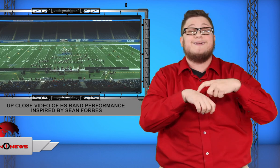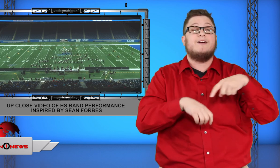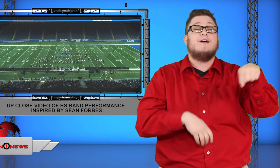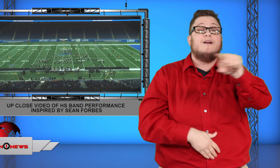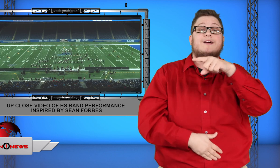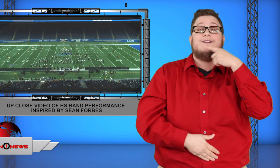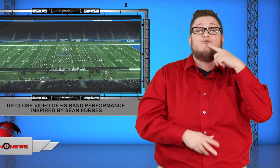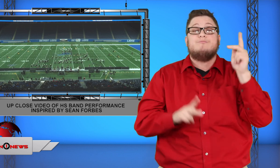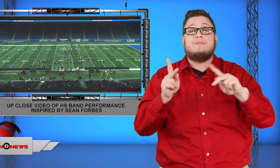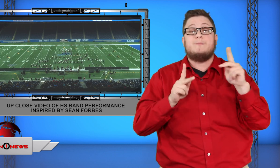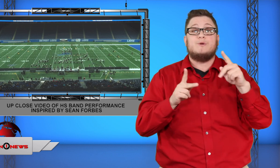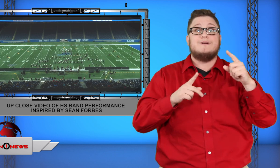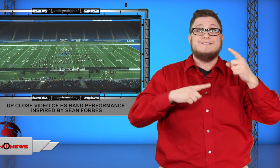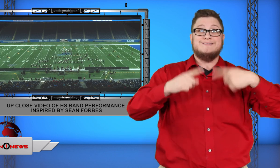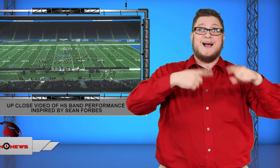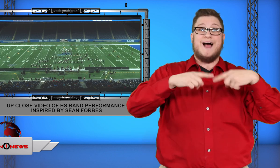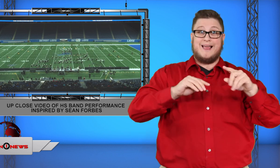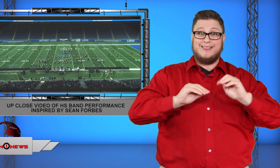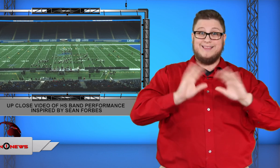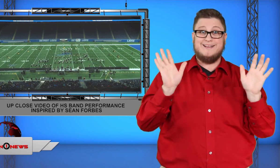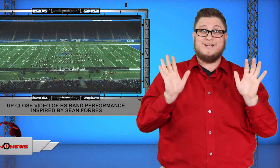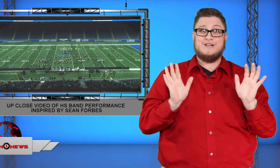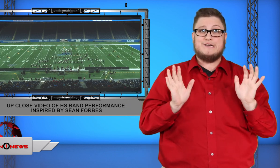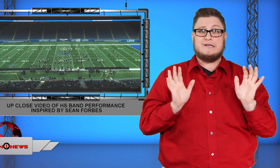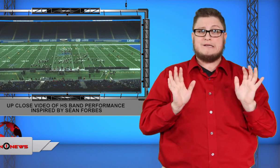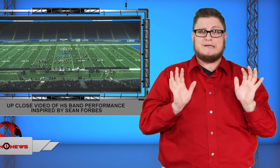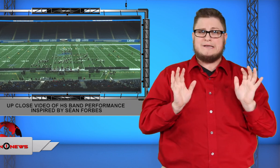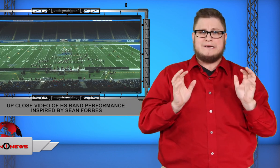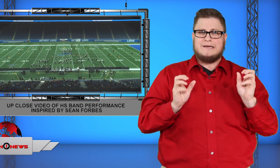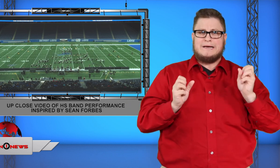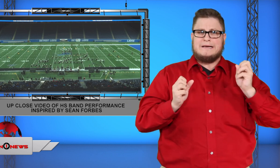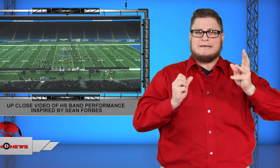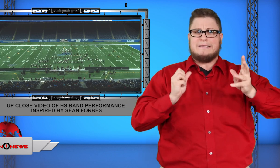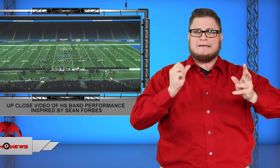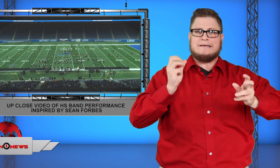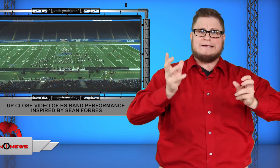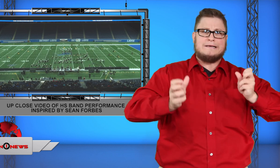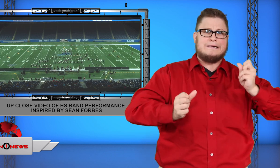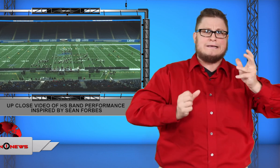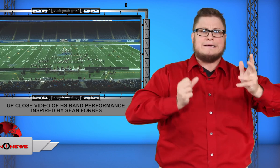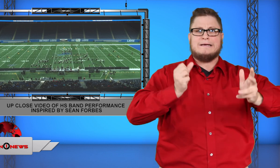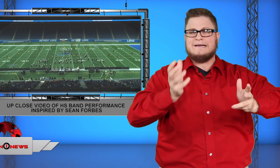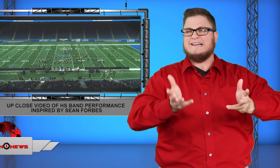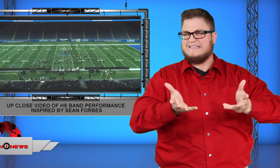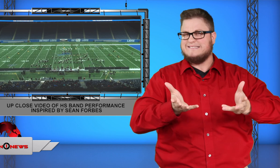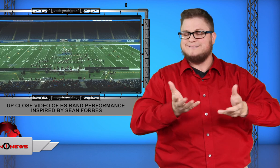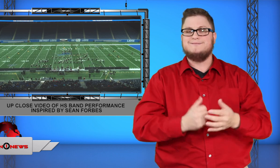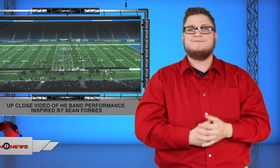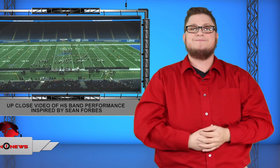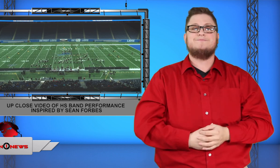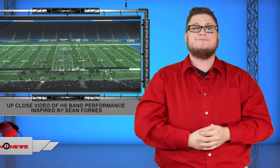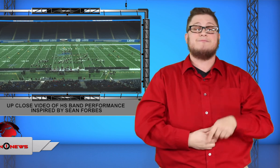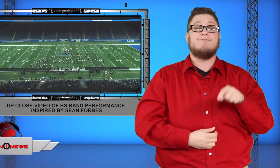Many times when hearing people sign, they just sign with their hands.